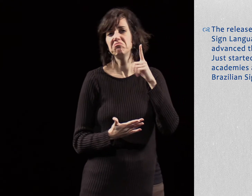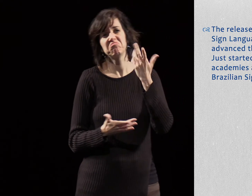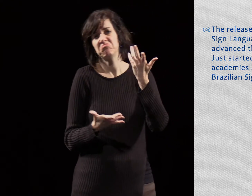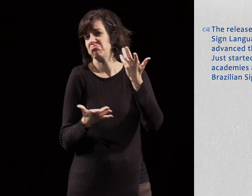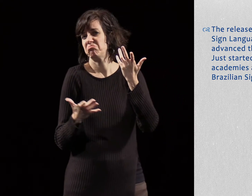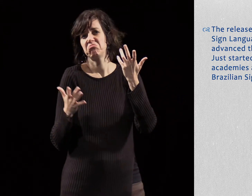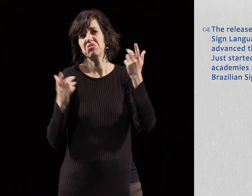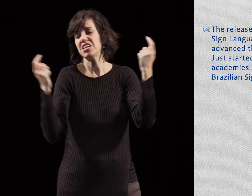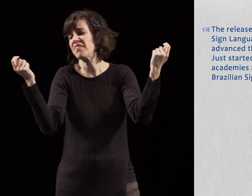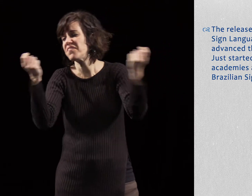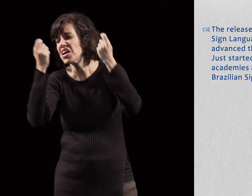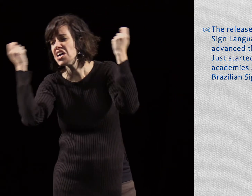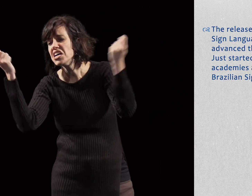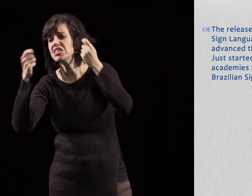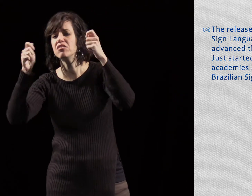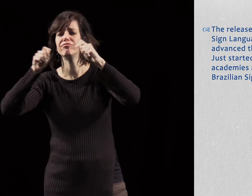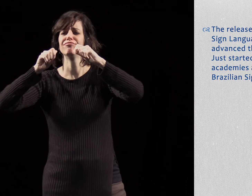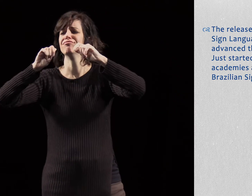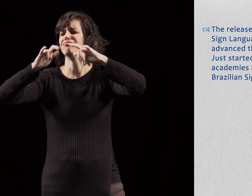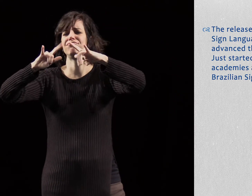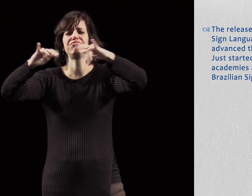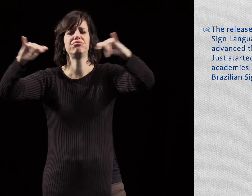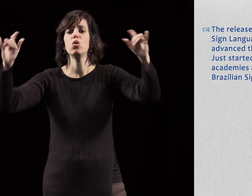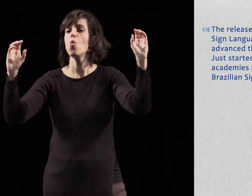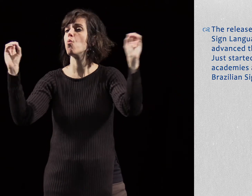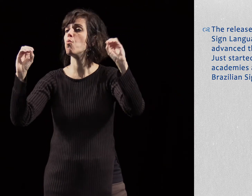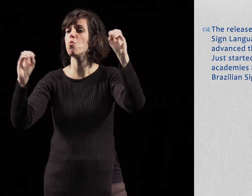festivals, et cetera.